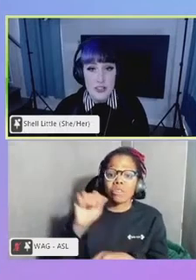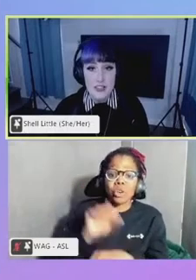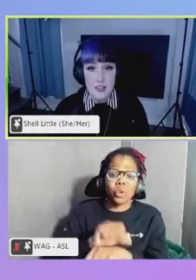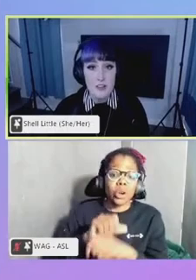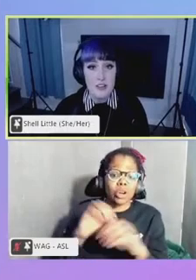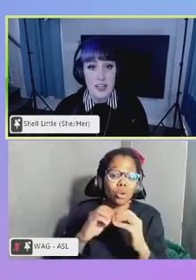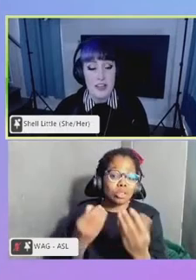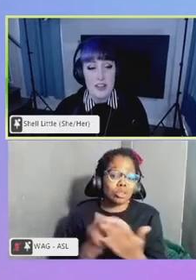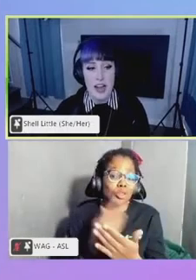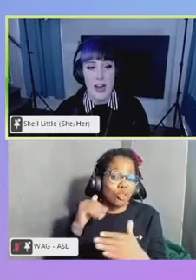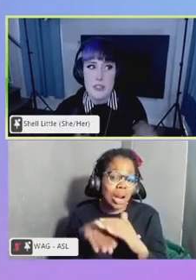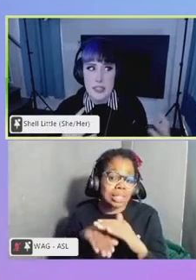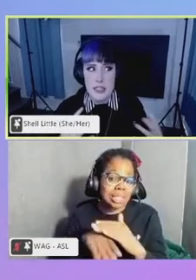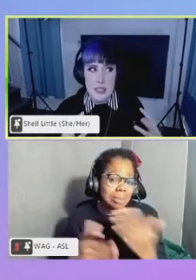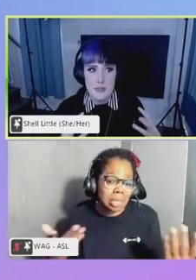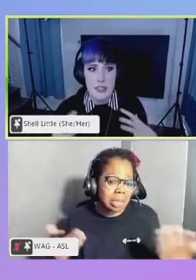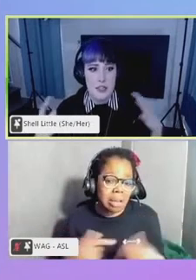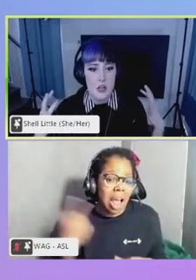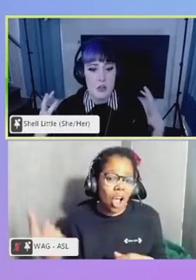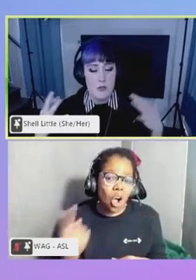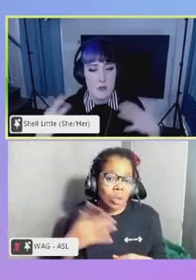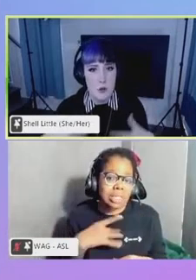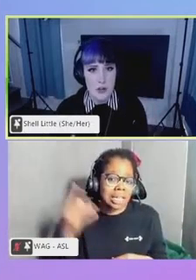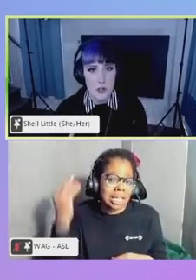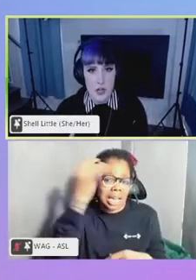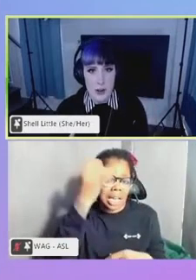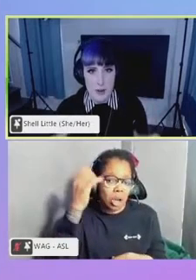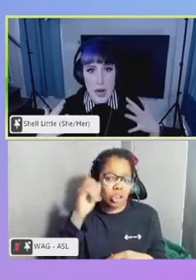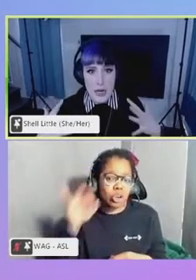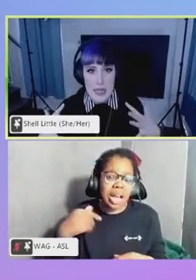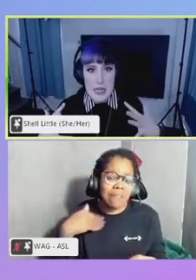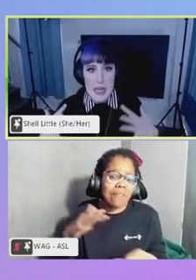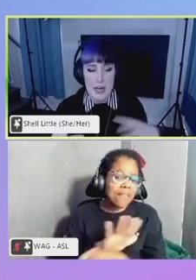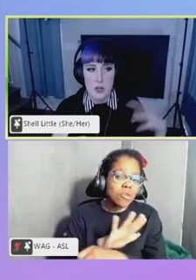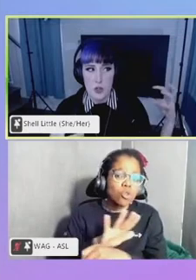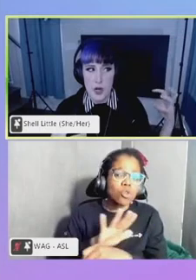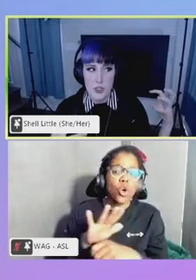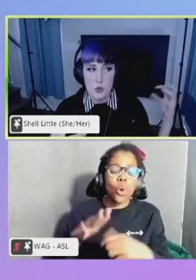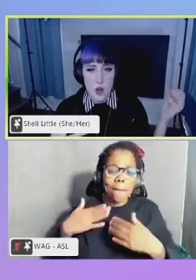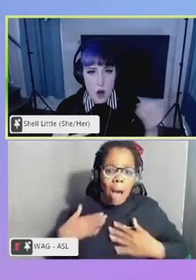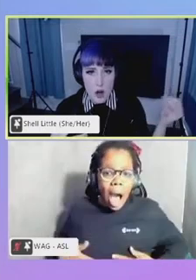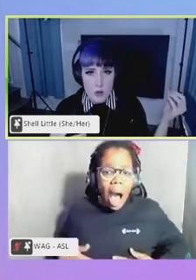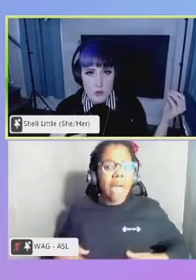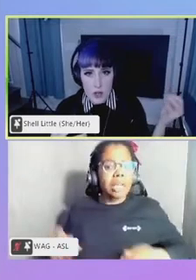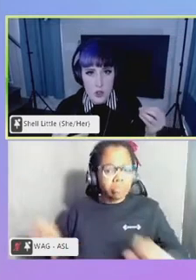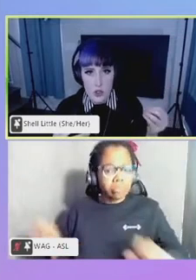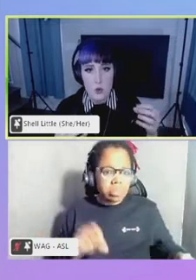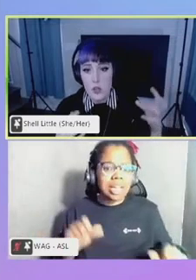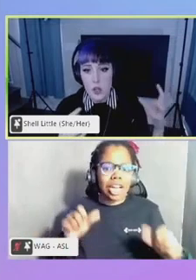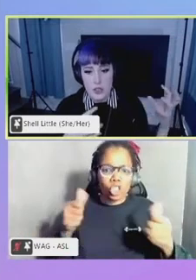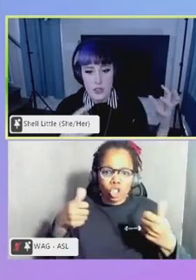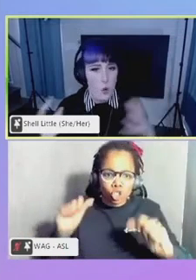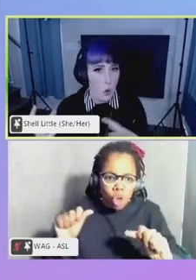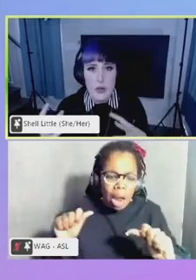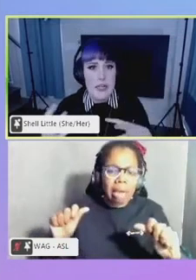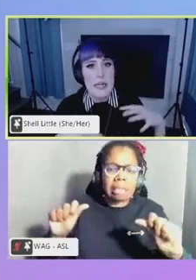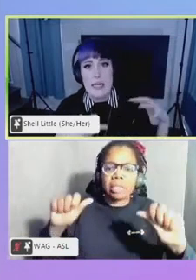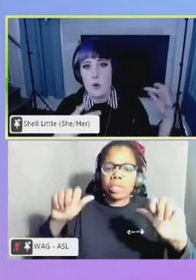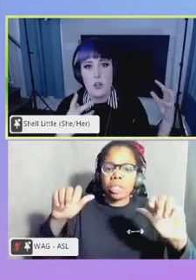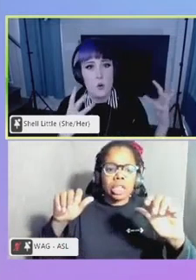that way. And it is not our fault. That is what the reality is oftentimes. Especially if you're working in an organization that is new to accessibility. I always